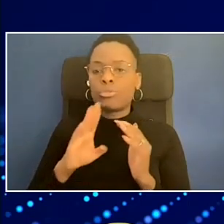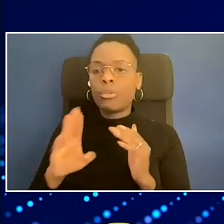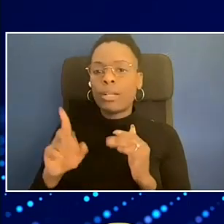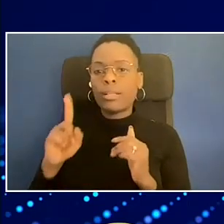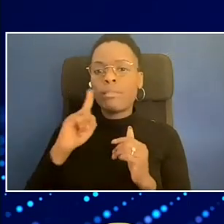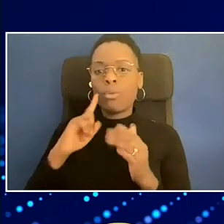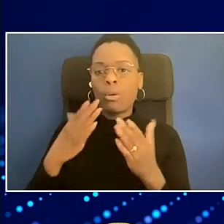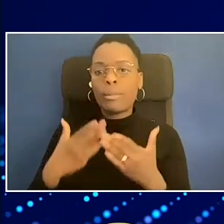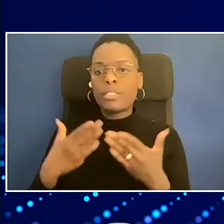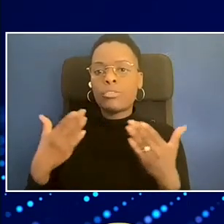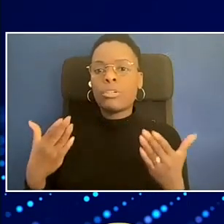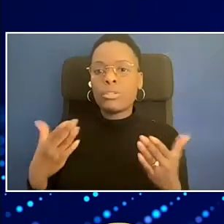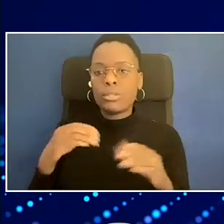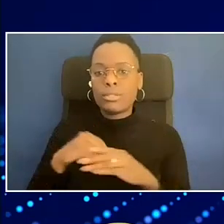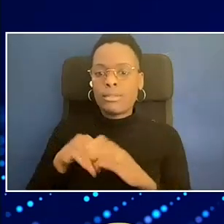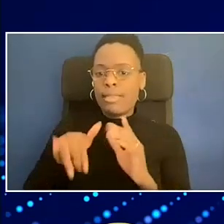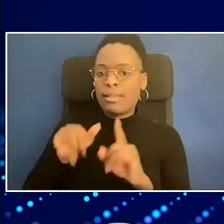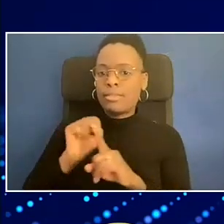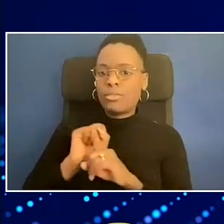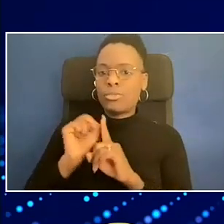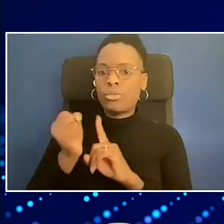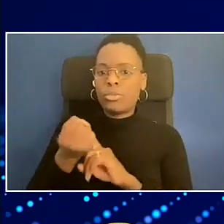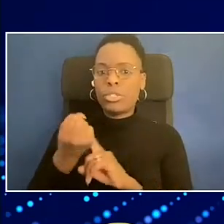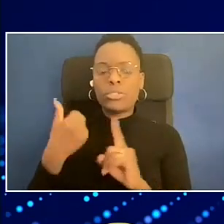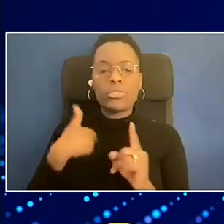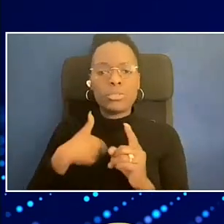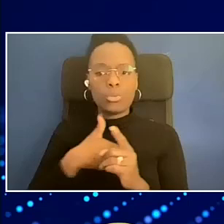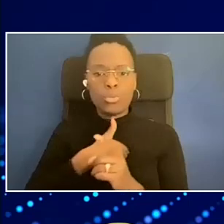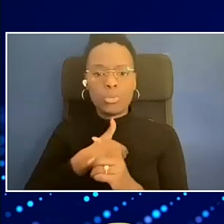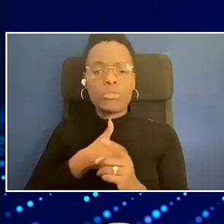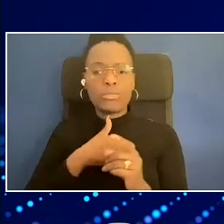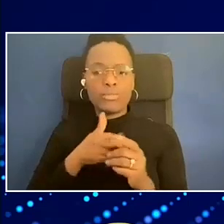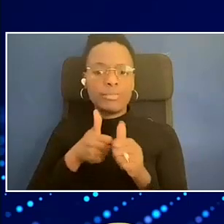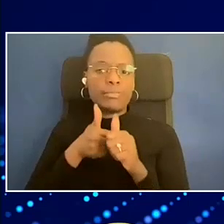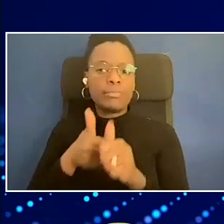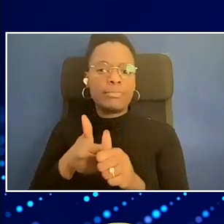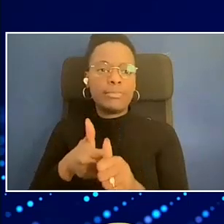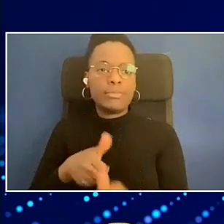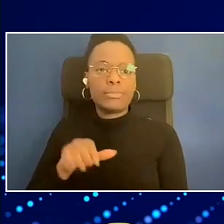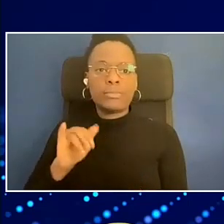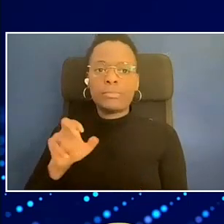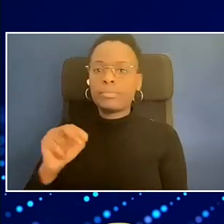So we are essentially just accommodating that here. Got it, thanks. The context is super helpful.